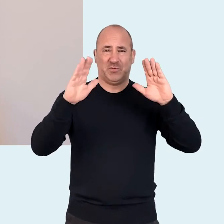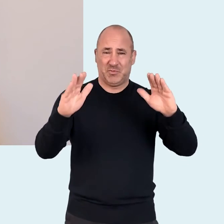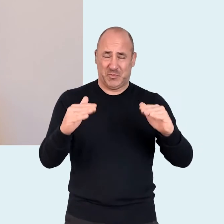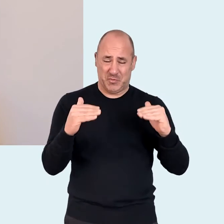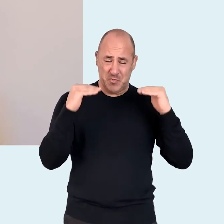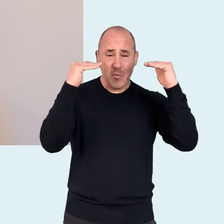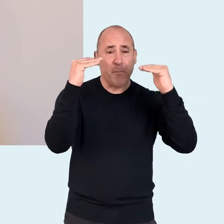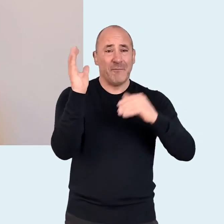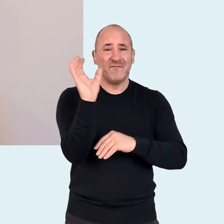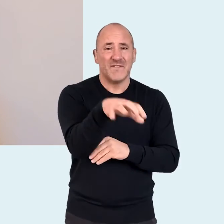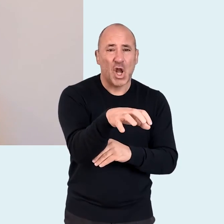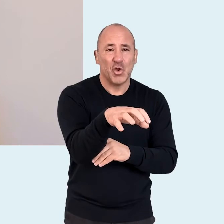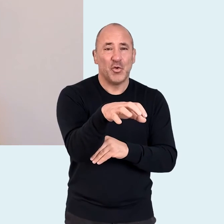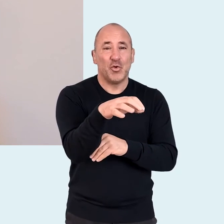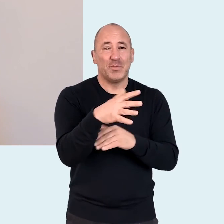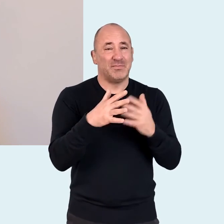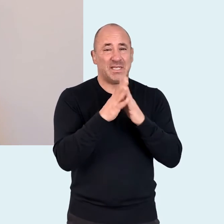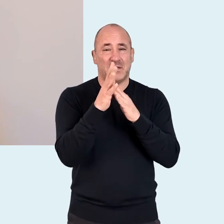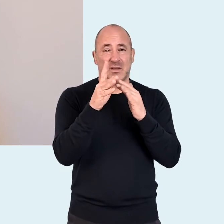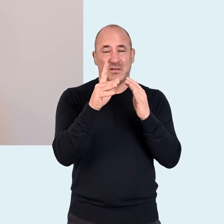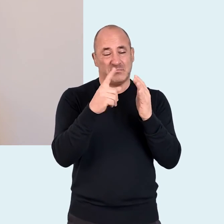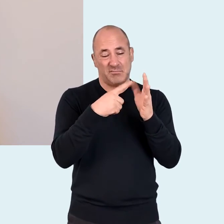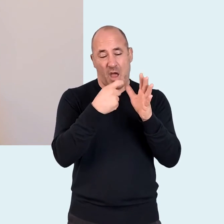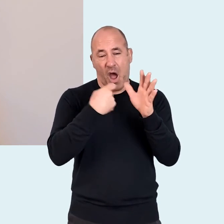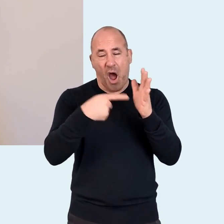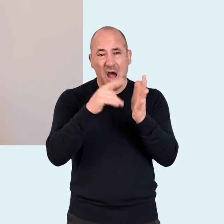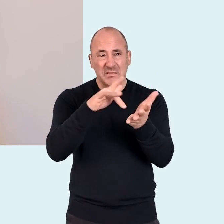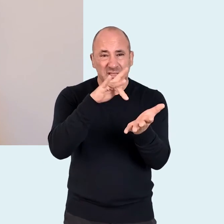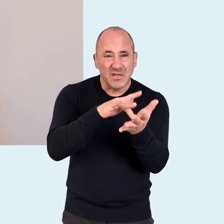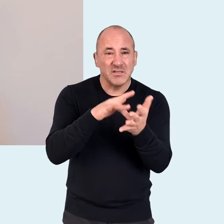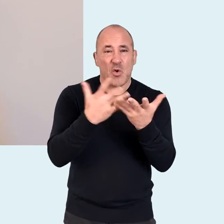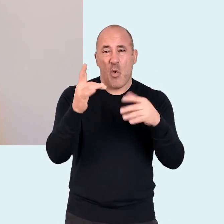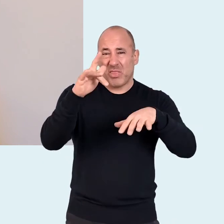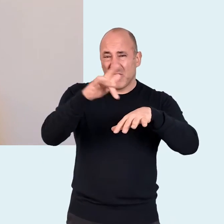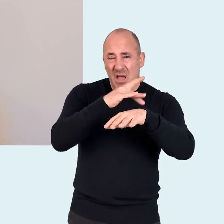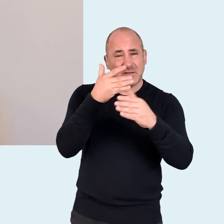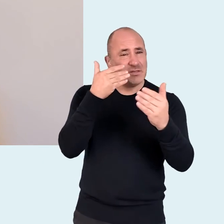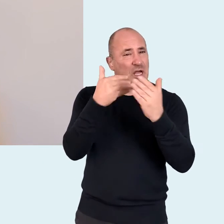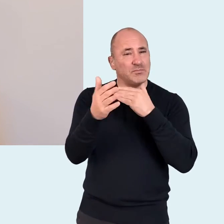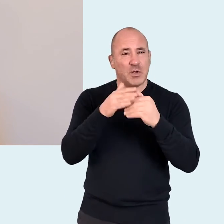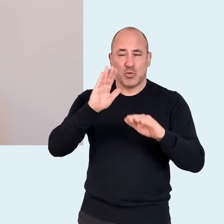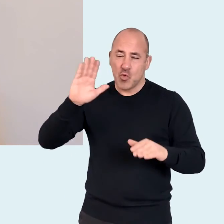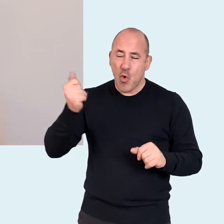our work in really high quality venues, whether that is an art centre or a theatre, so that